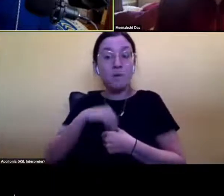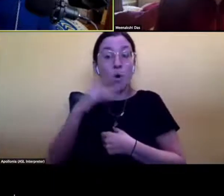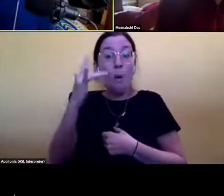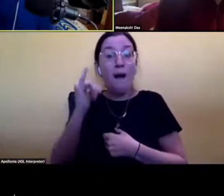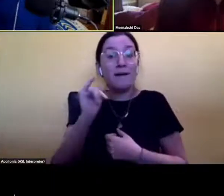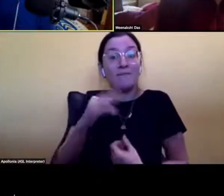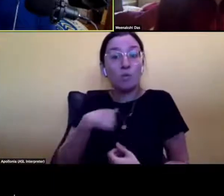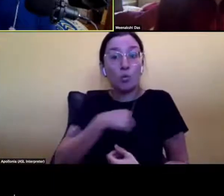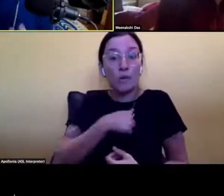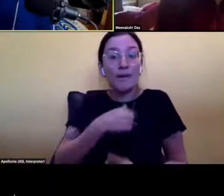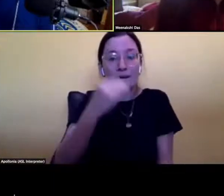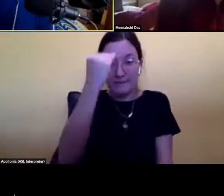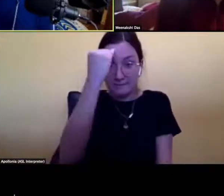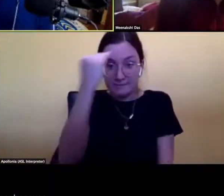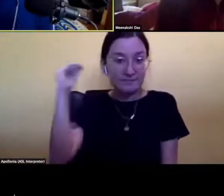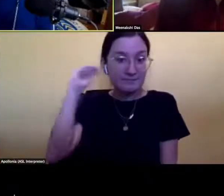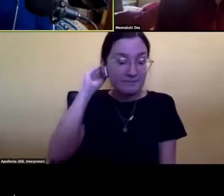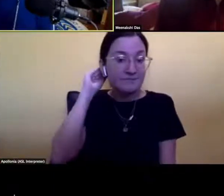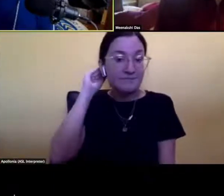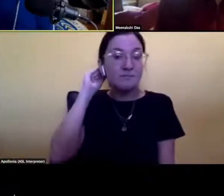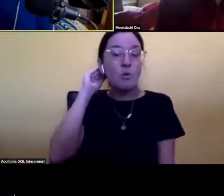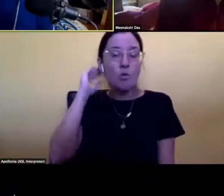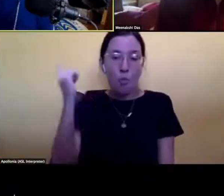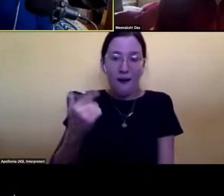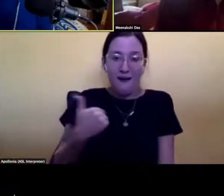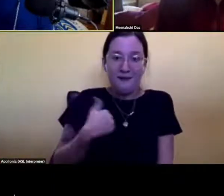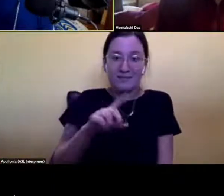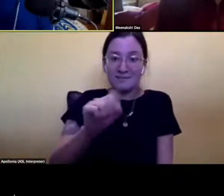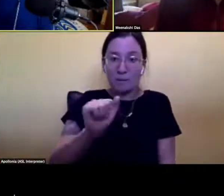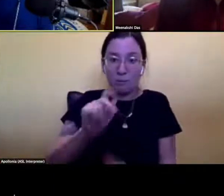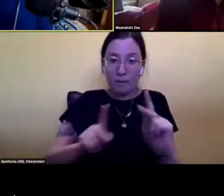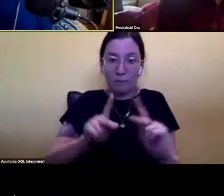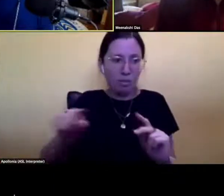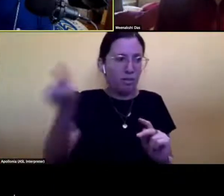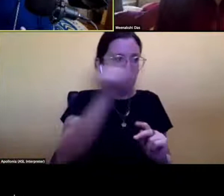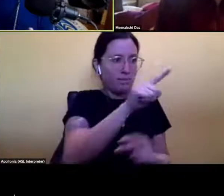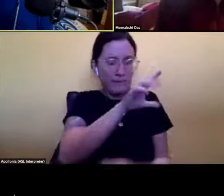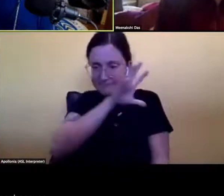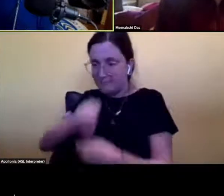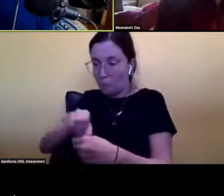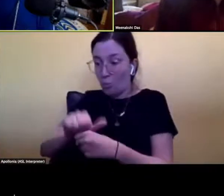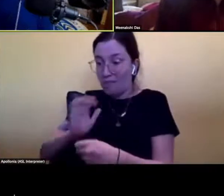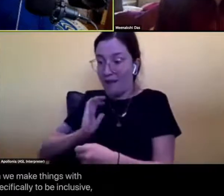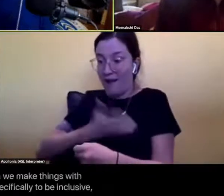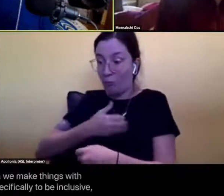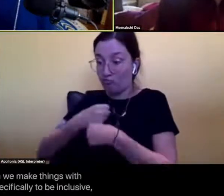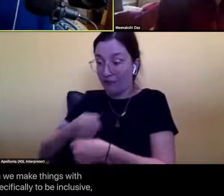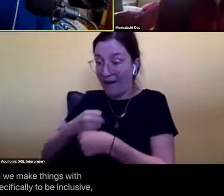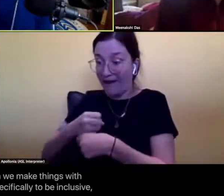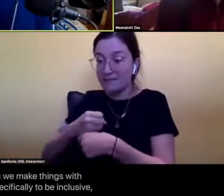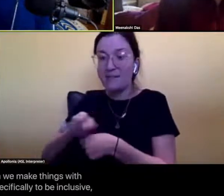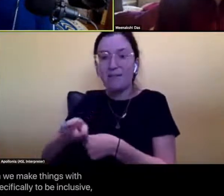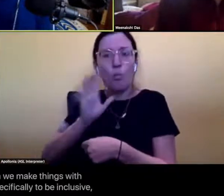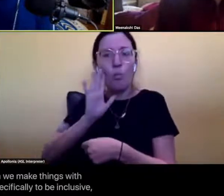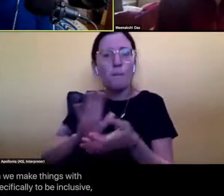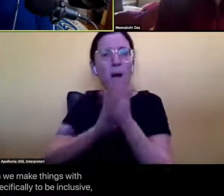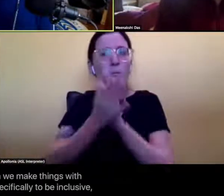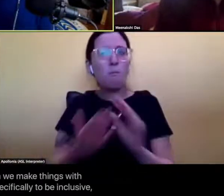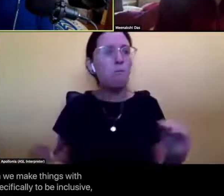specifically to be inclusive, it creates things that are more accessible overall. And so I would